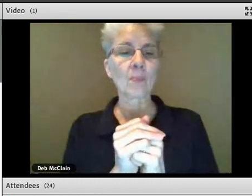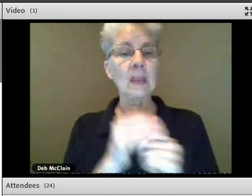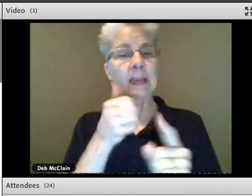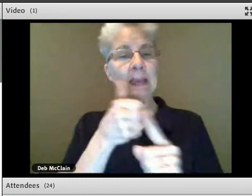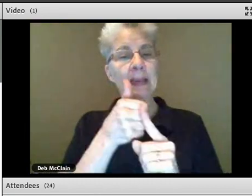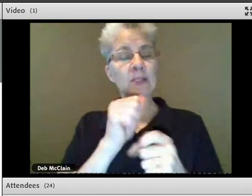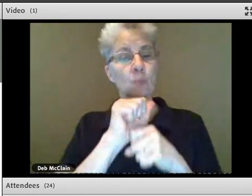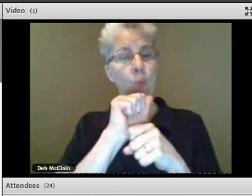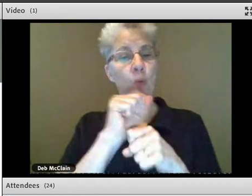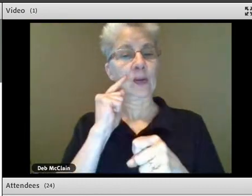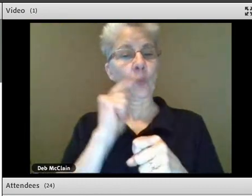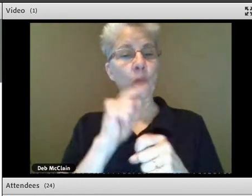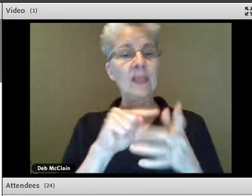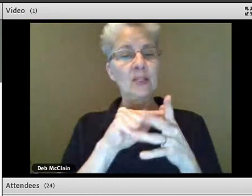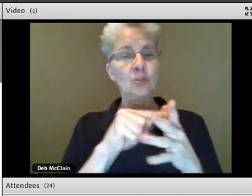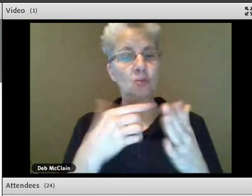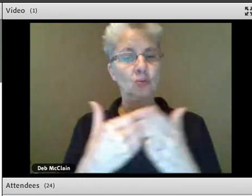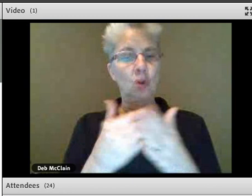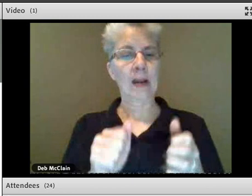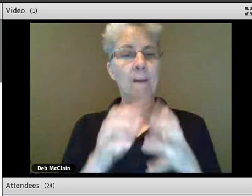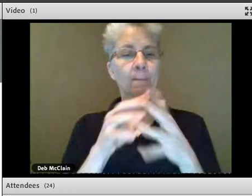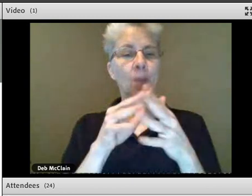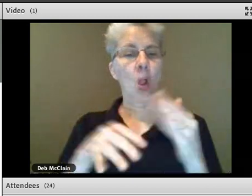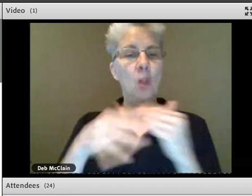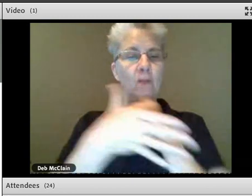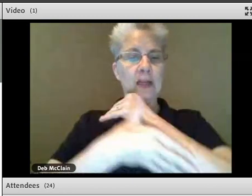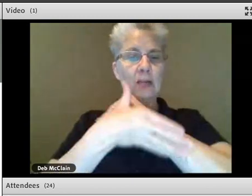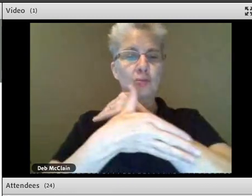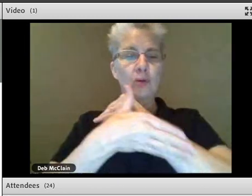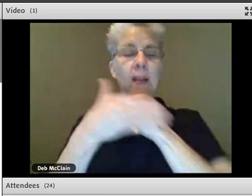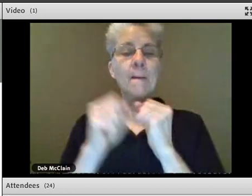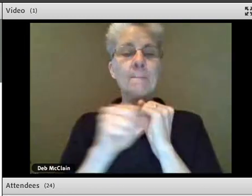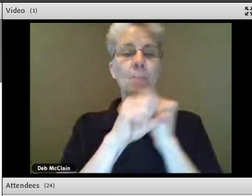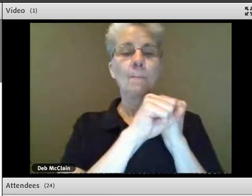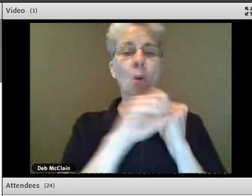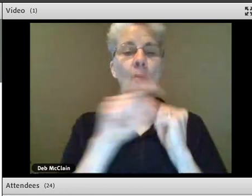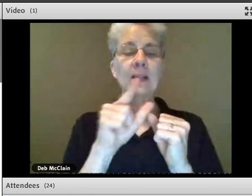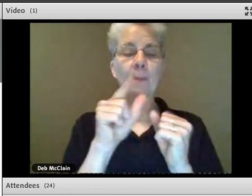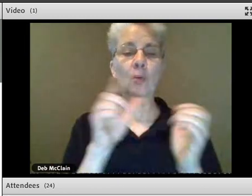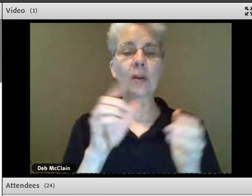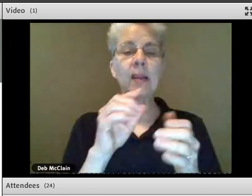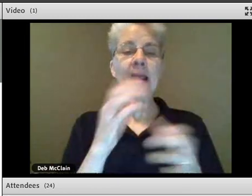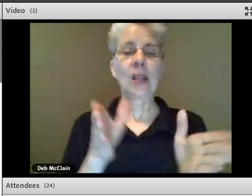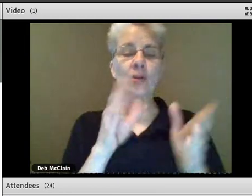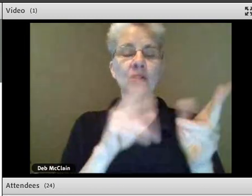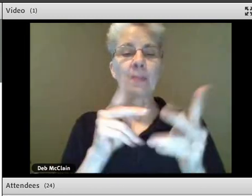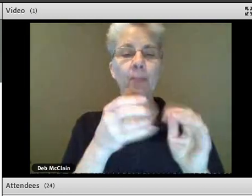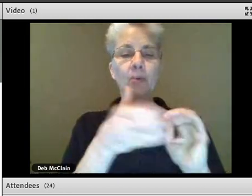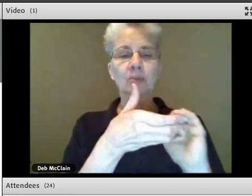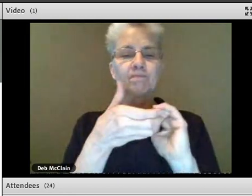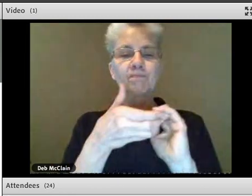He has been working with start-up companies across the country, promoting libraries, and encouraging people to work closer with libraries